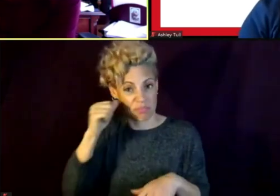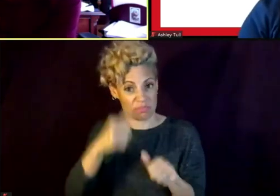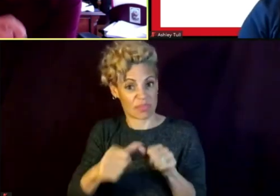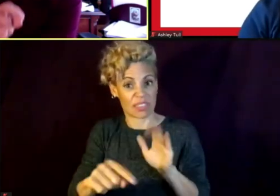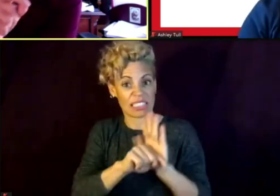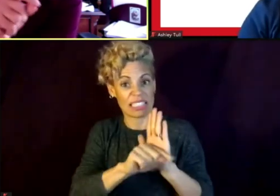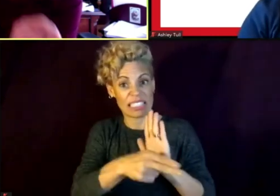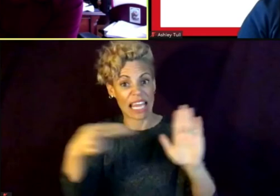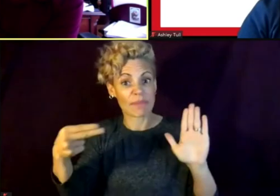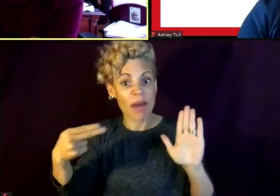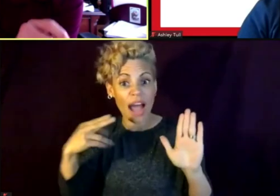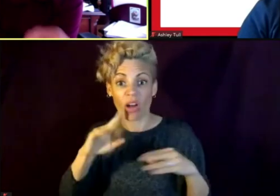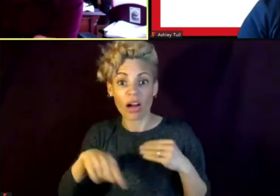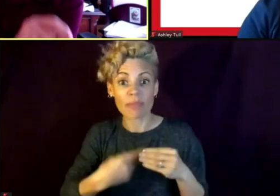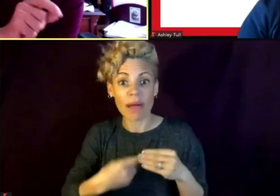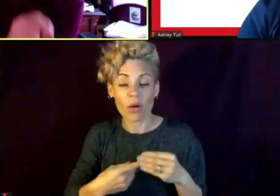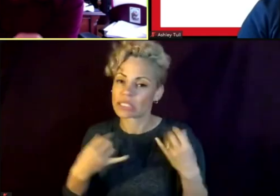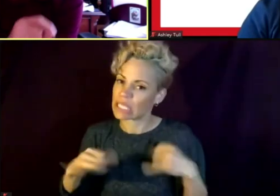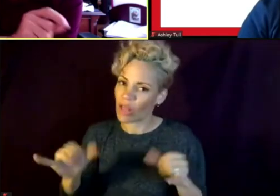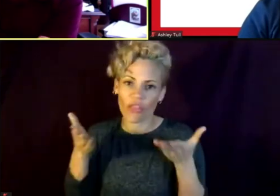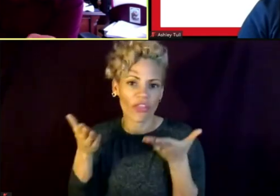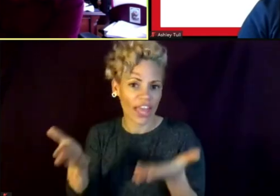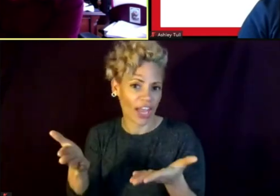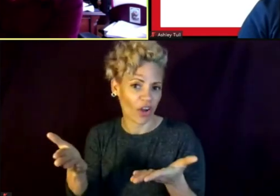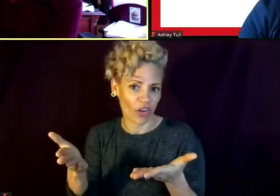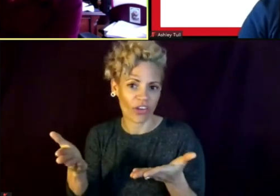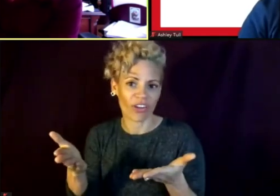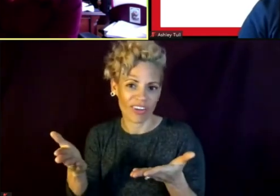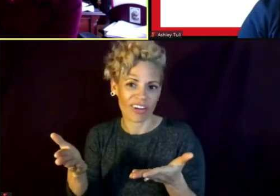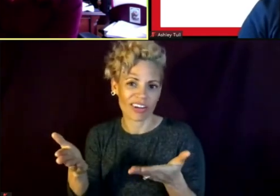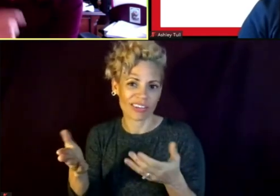where companies will discriminate against us.